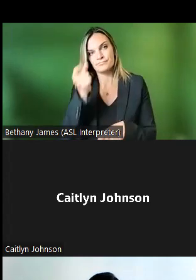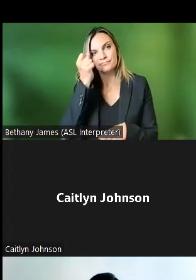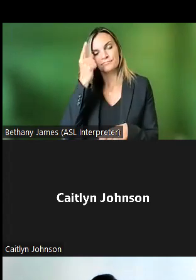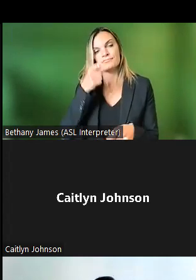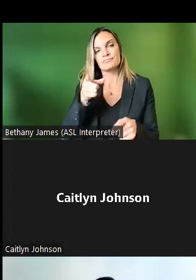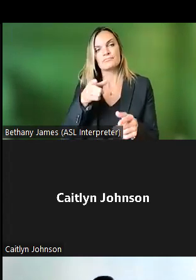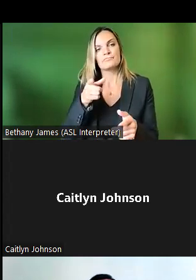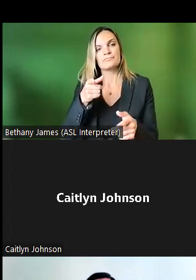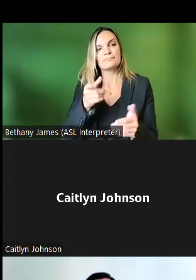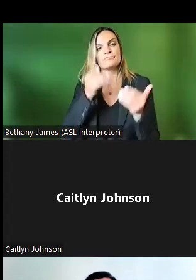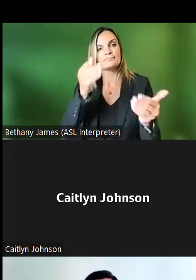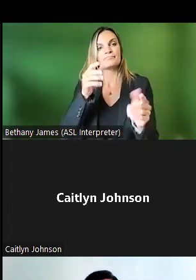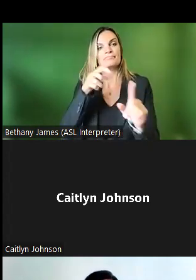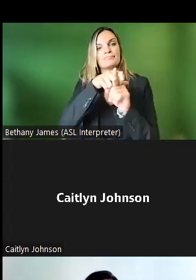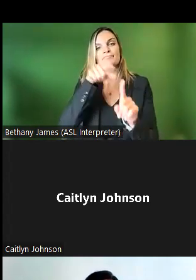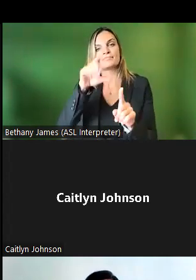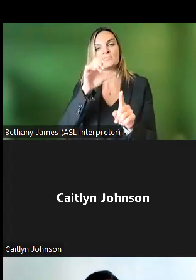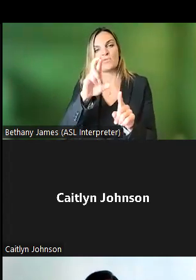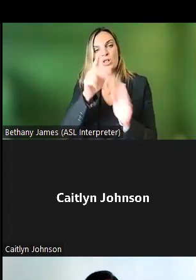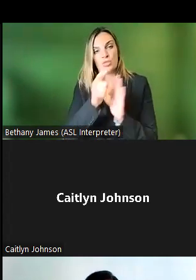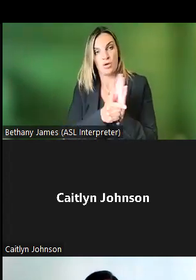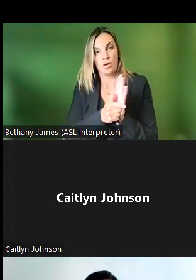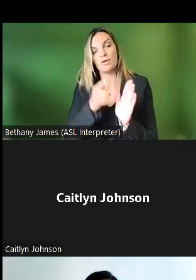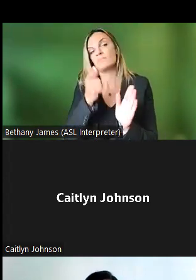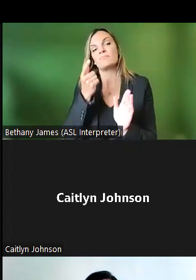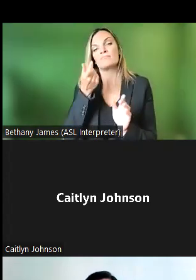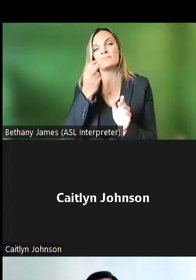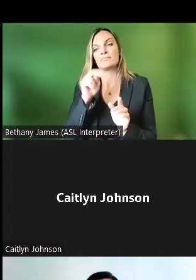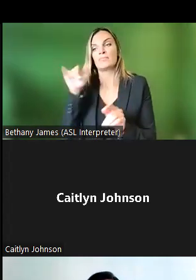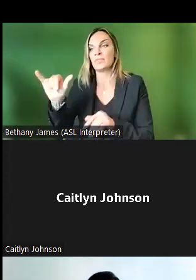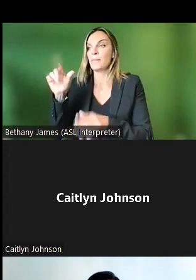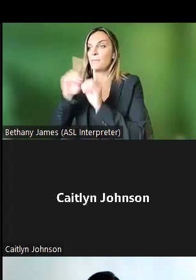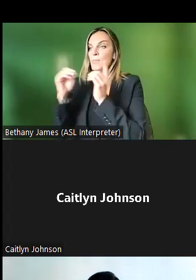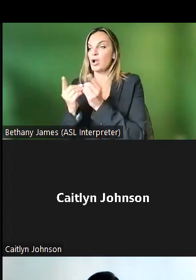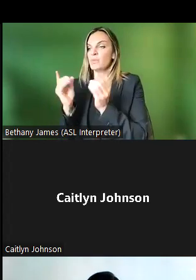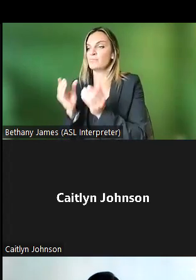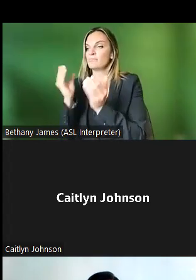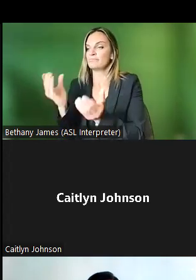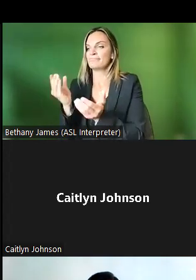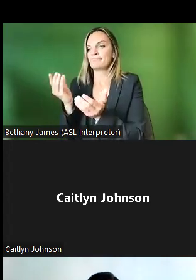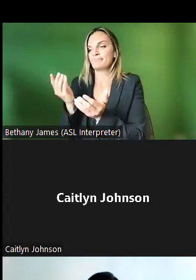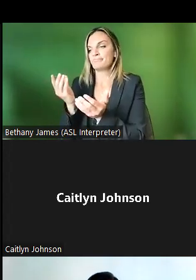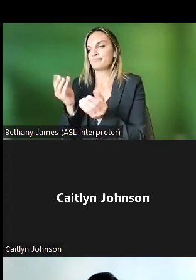law, it would be illegal for that department to then take some further discriminatory action